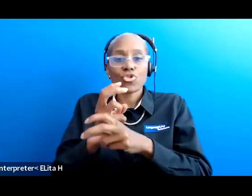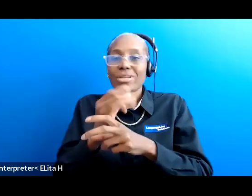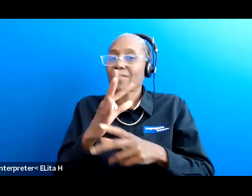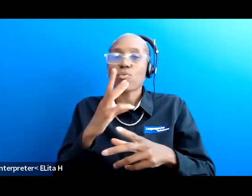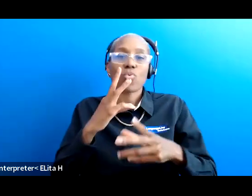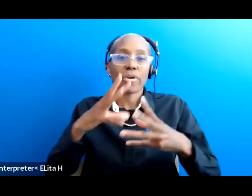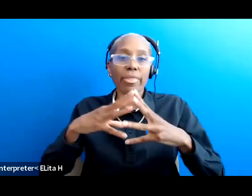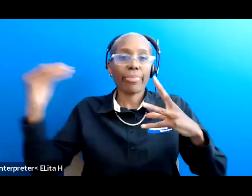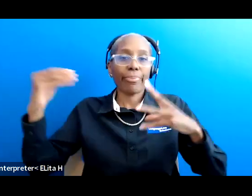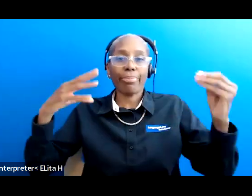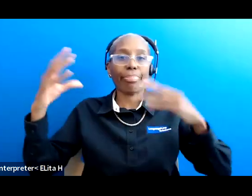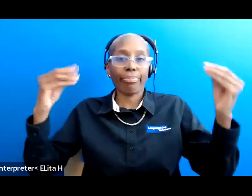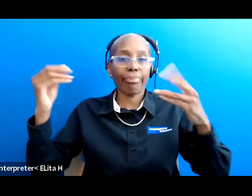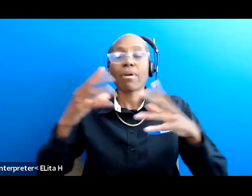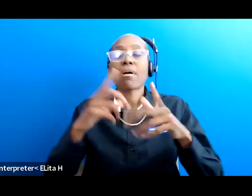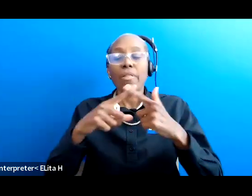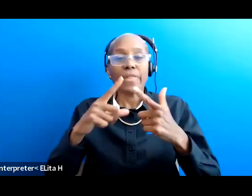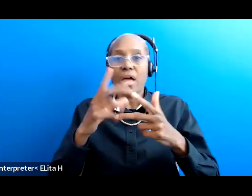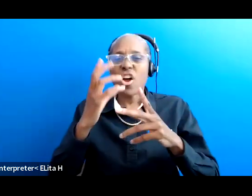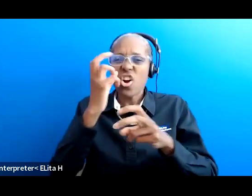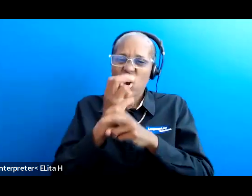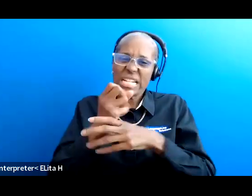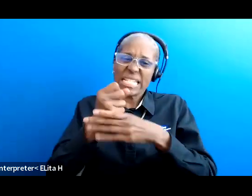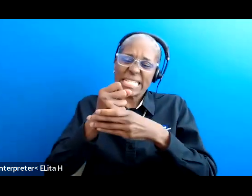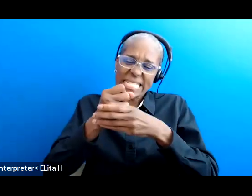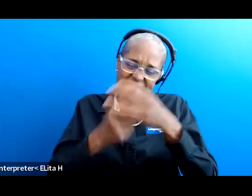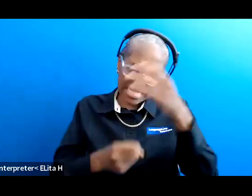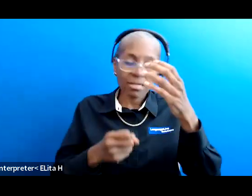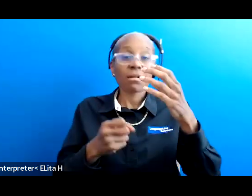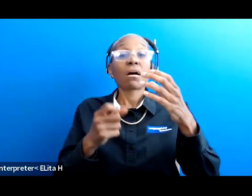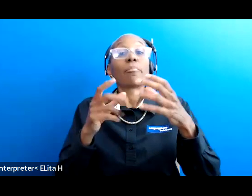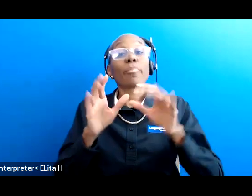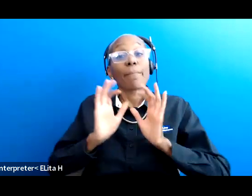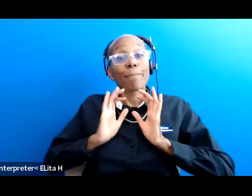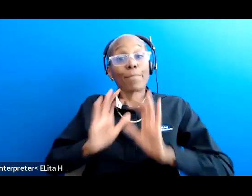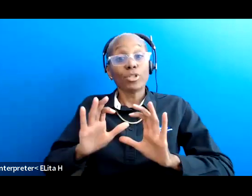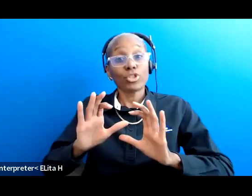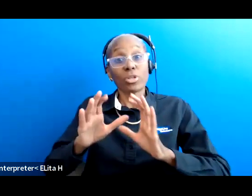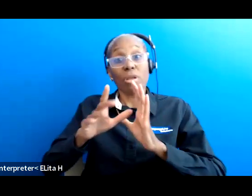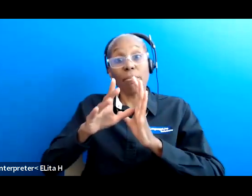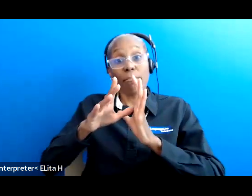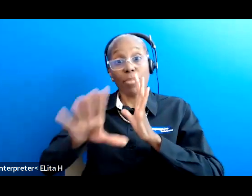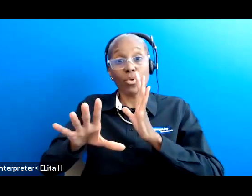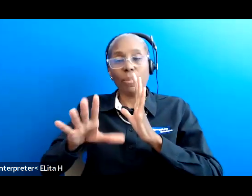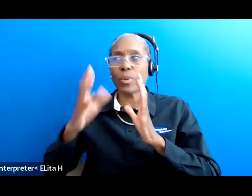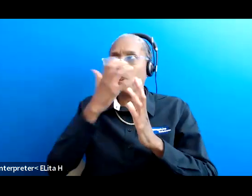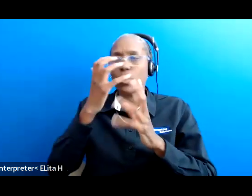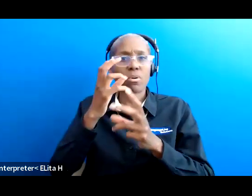The other thing is that, pushing it out can become difficult as we were talking about in the couple of questions up above.